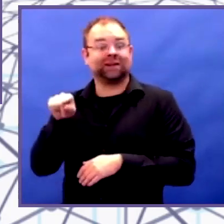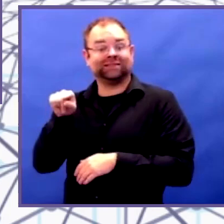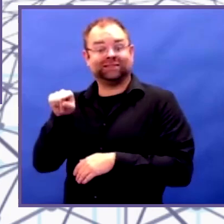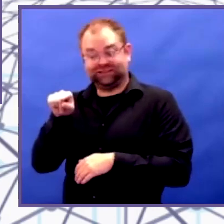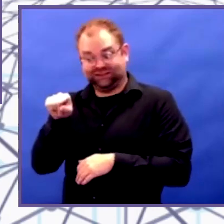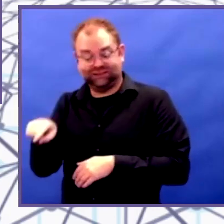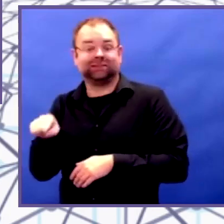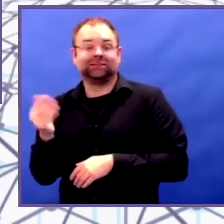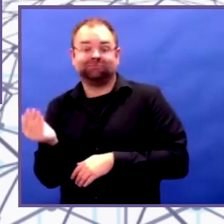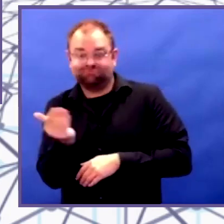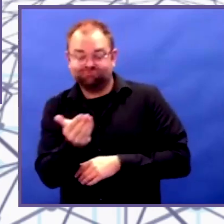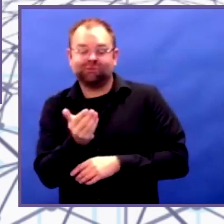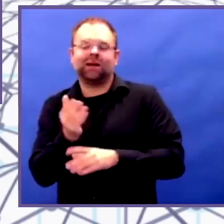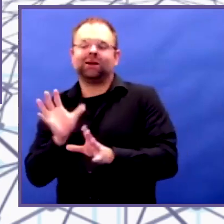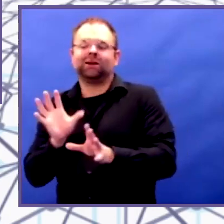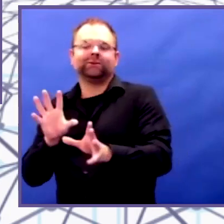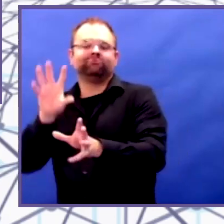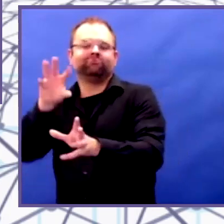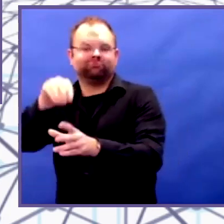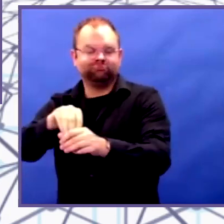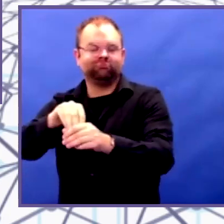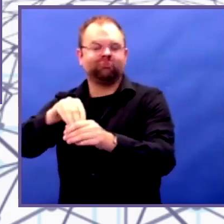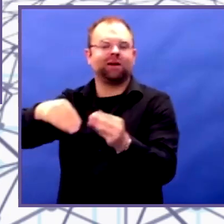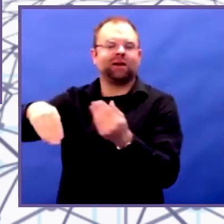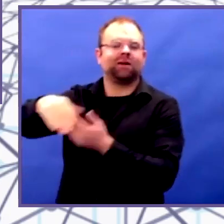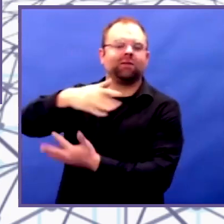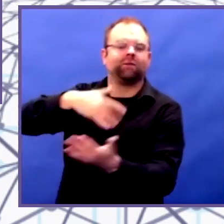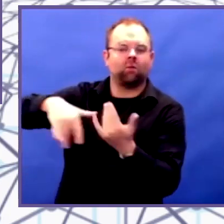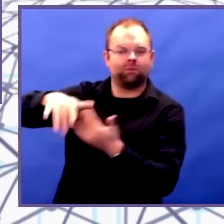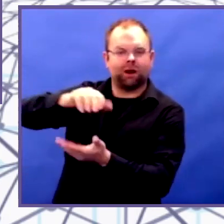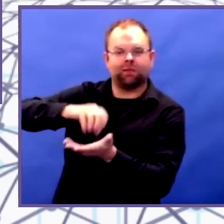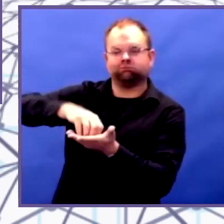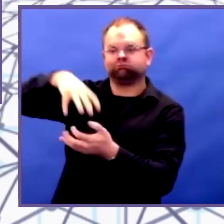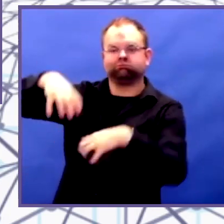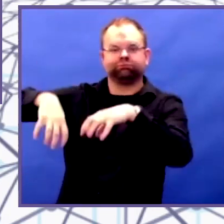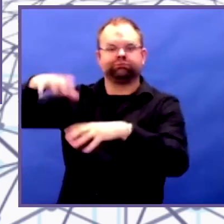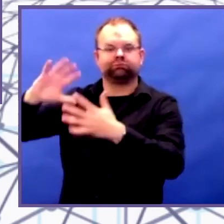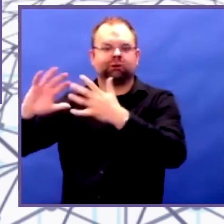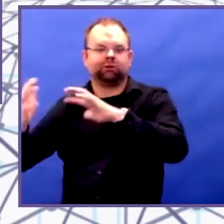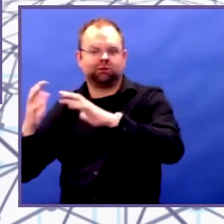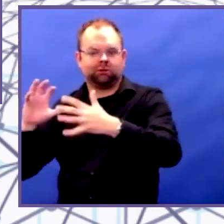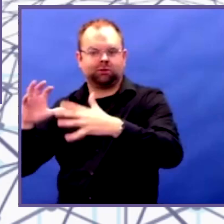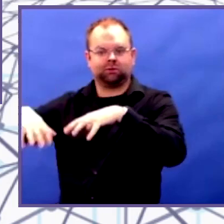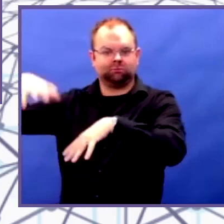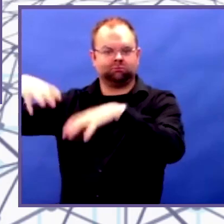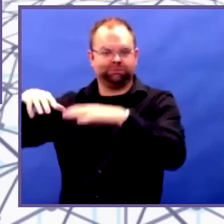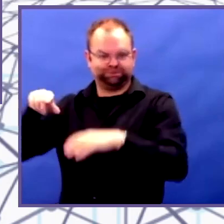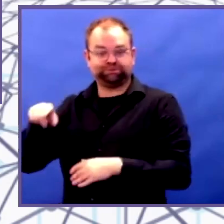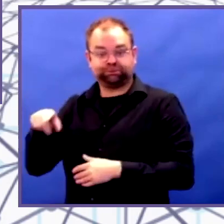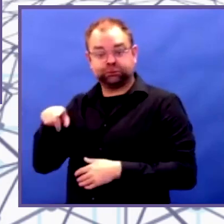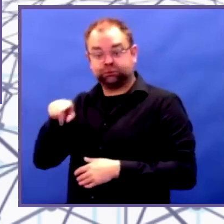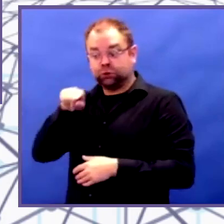We believe, as a Ministry of Social Welfare, that we need a comprehensive and inclusive